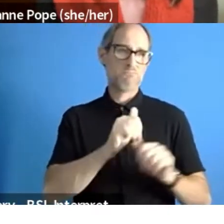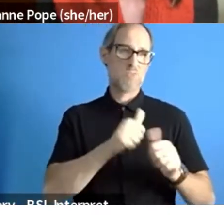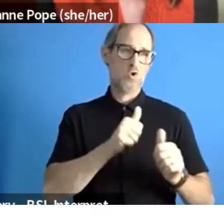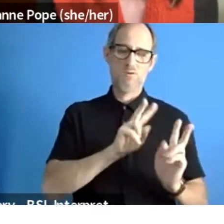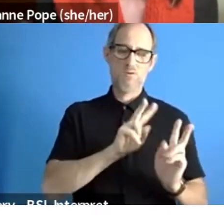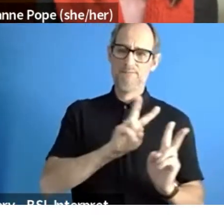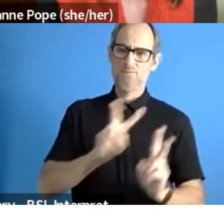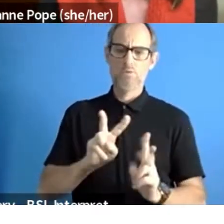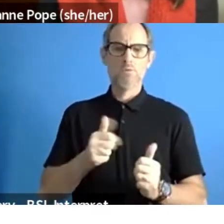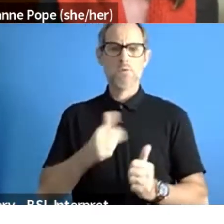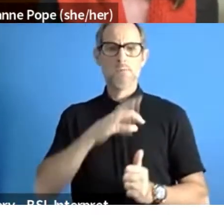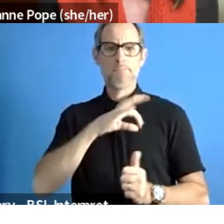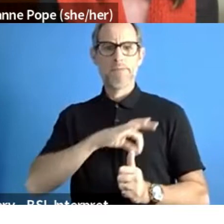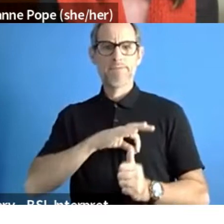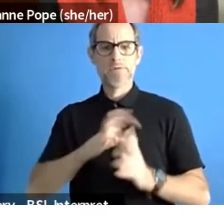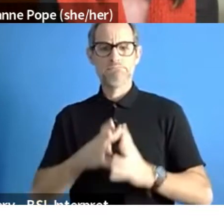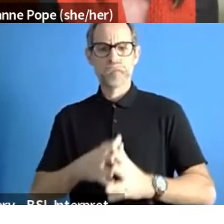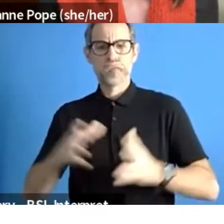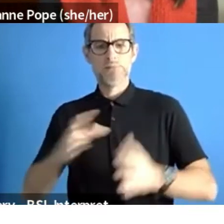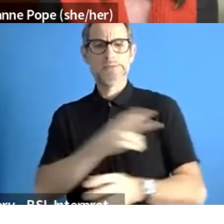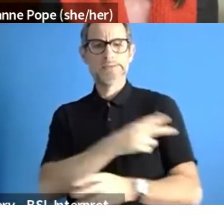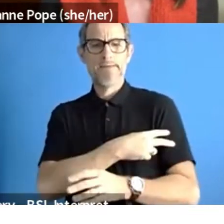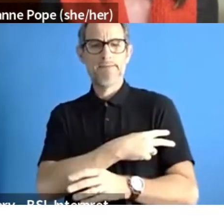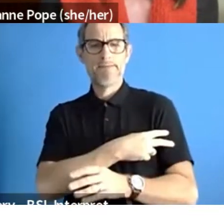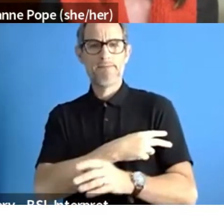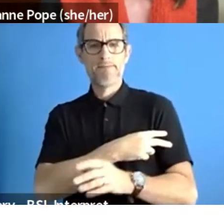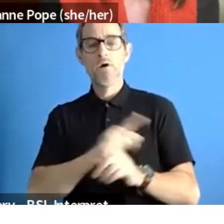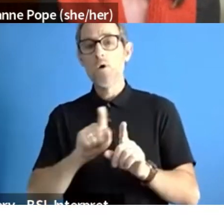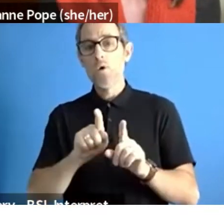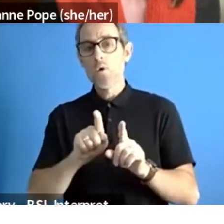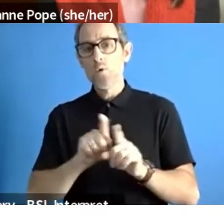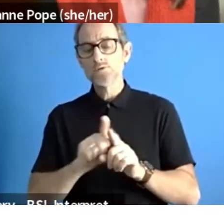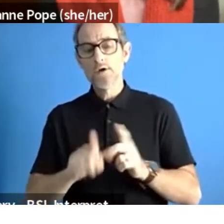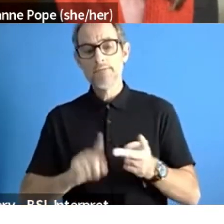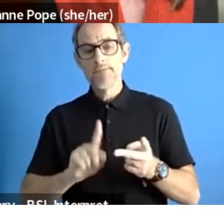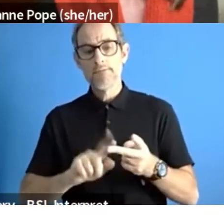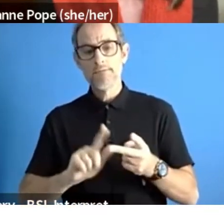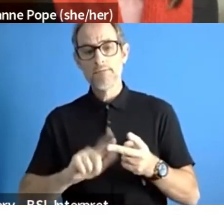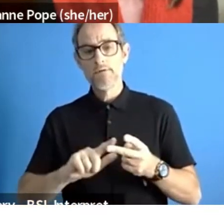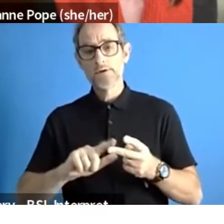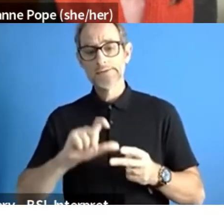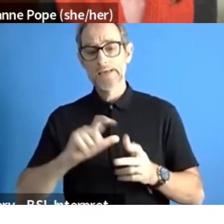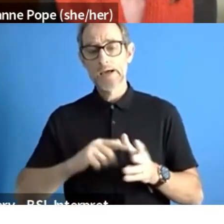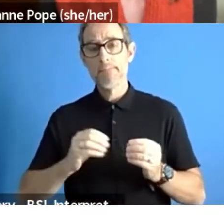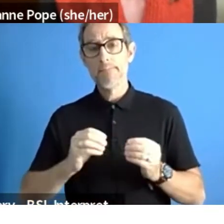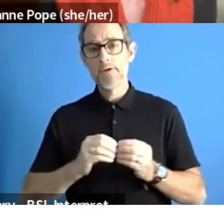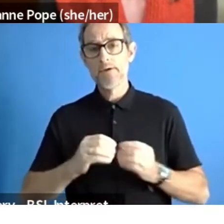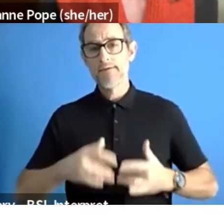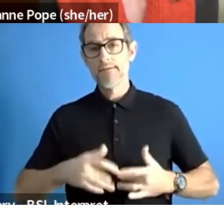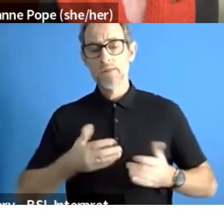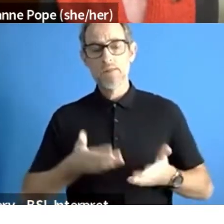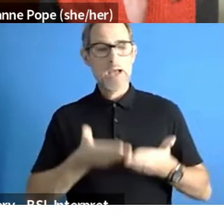For us, it's more personal than that. Equity, diversity and inclusion are